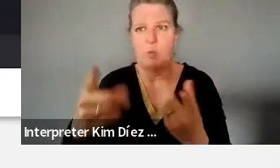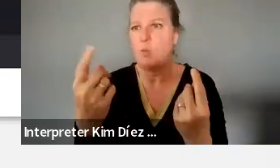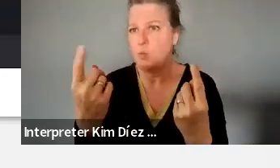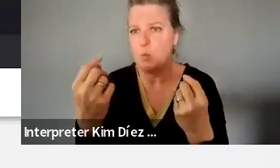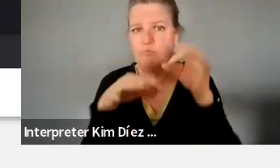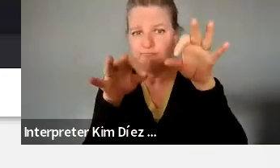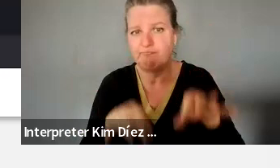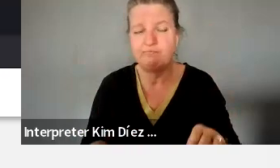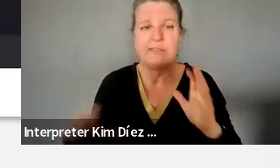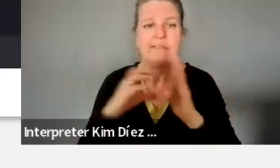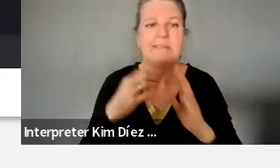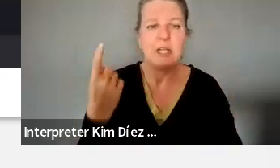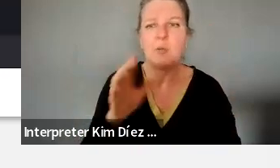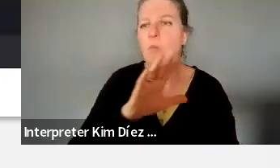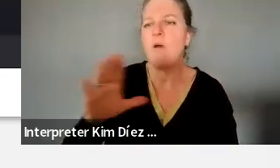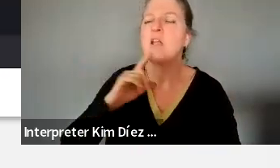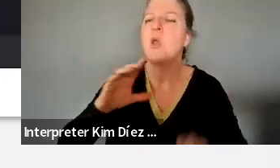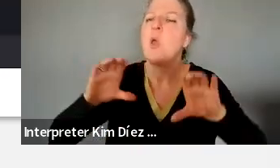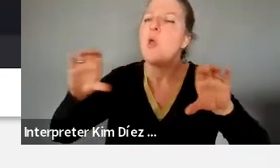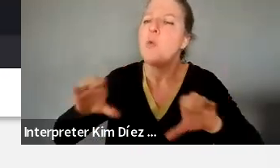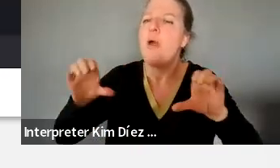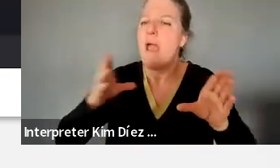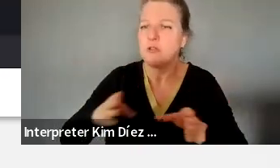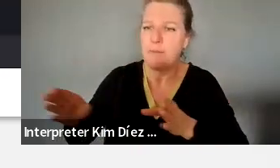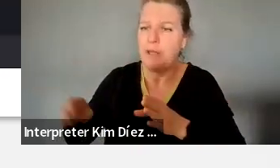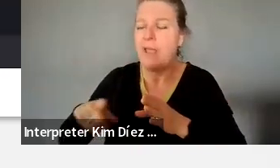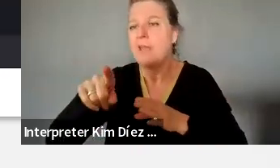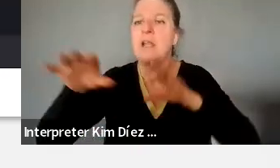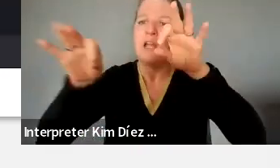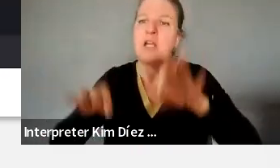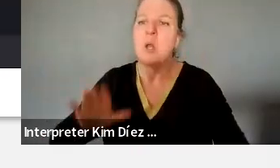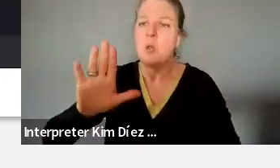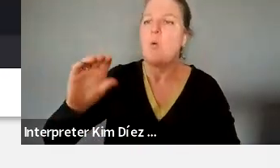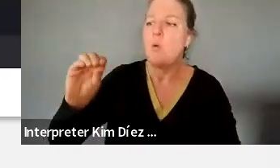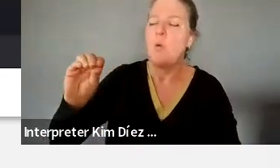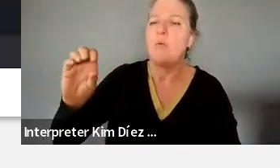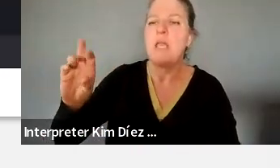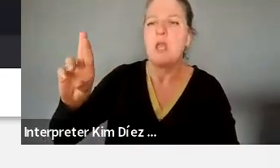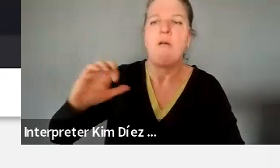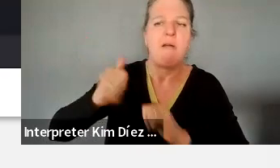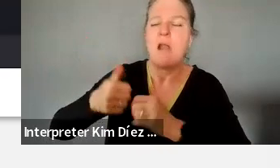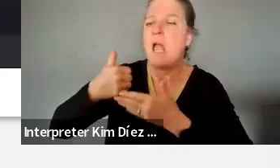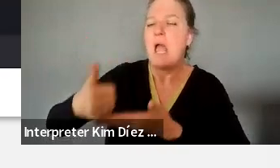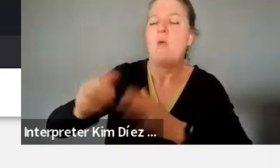Section one is your action plan where you will describe your OER and how this will help your class be anti-racist.